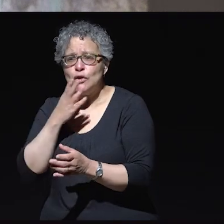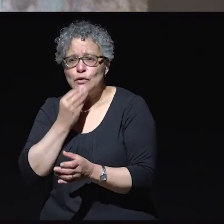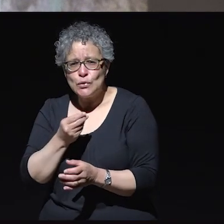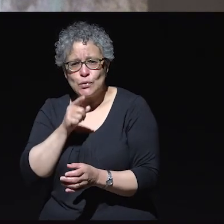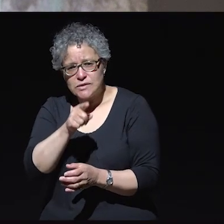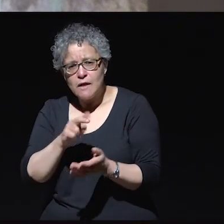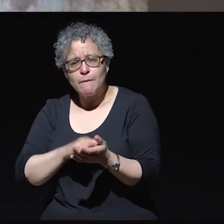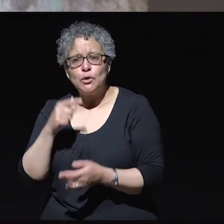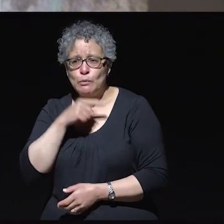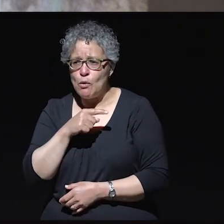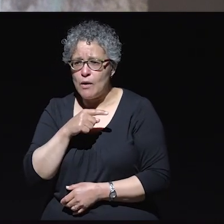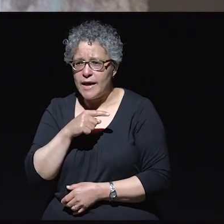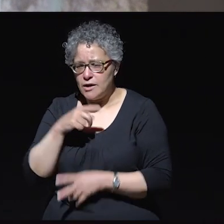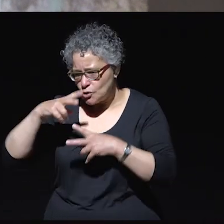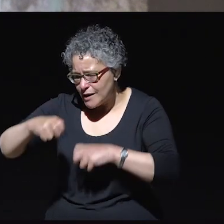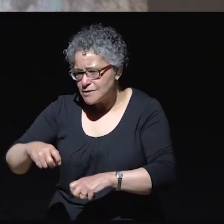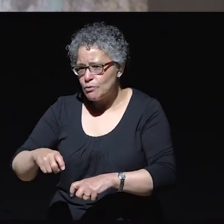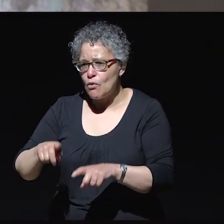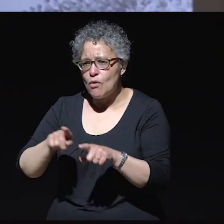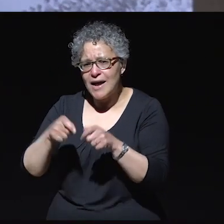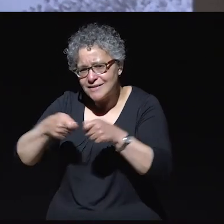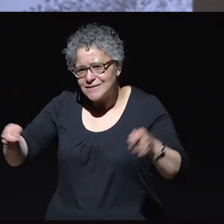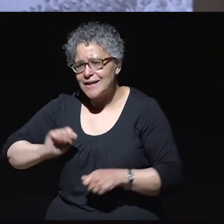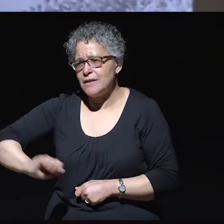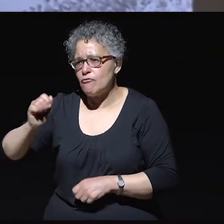to really explore and extend their own artistic practice.